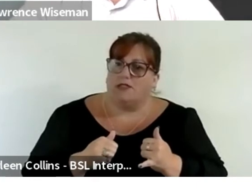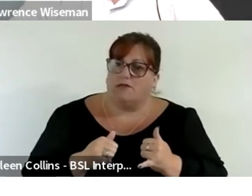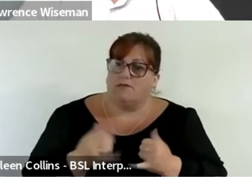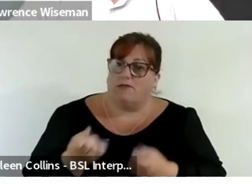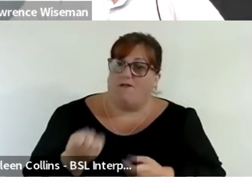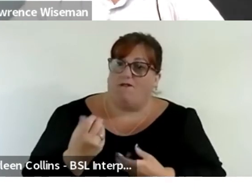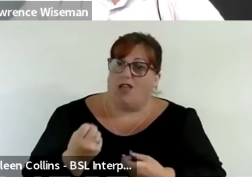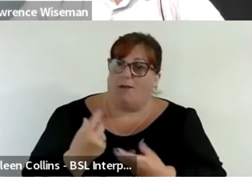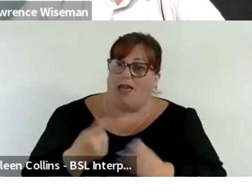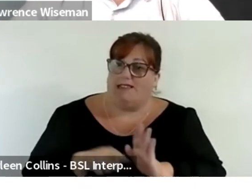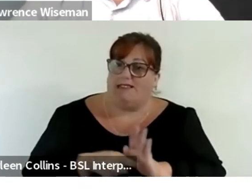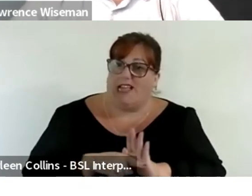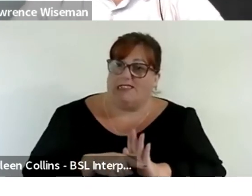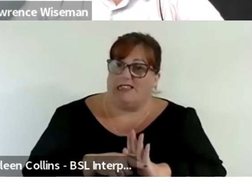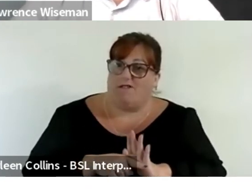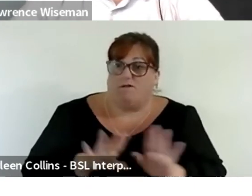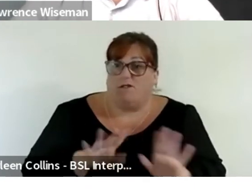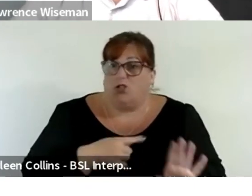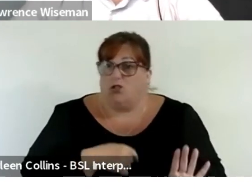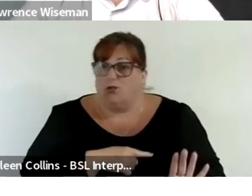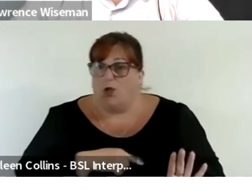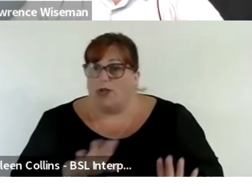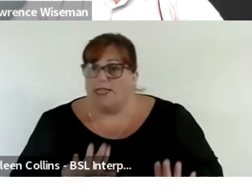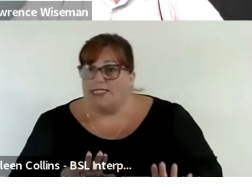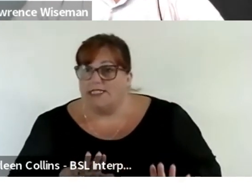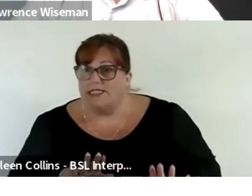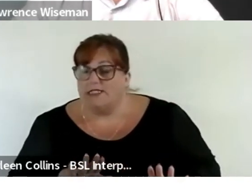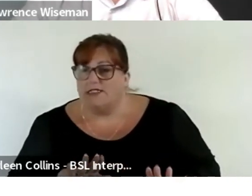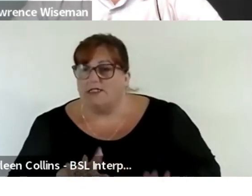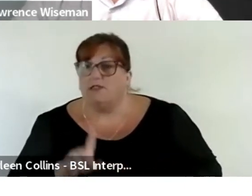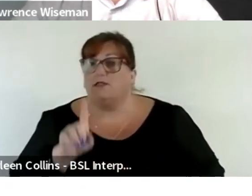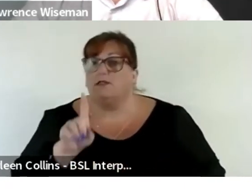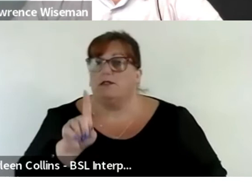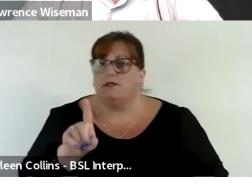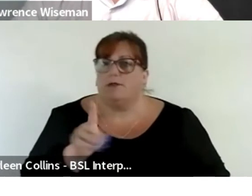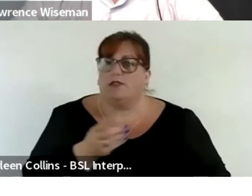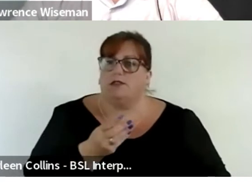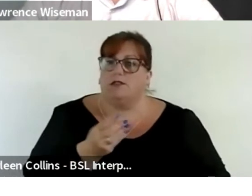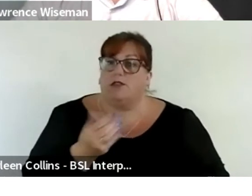But there are also workplaces and cultures, work cultures, and